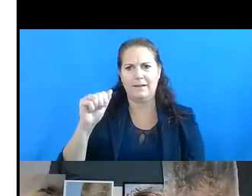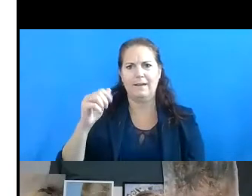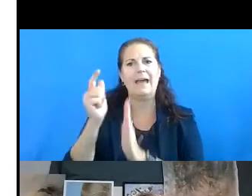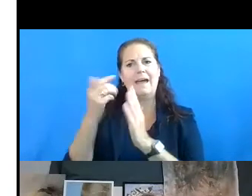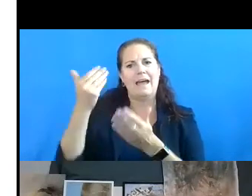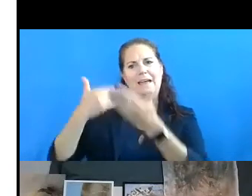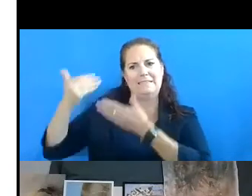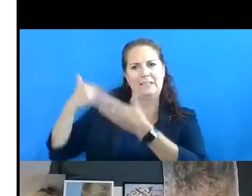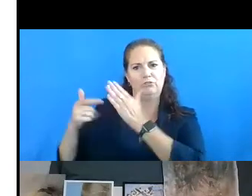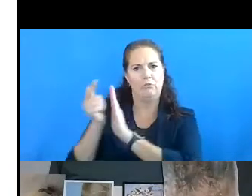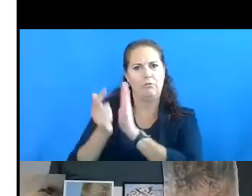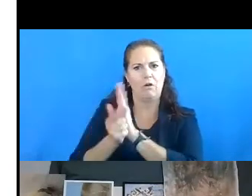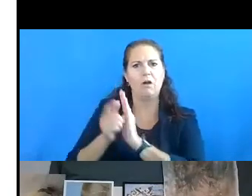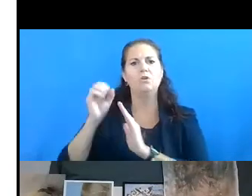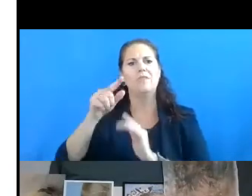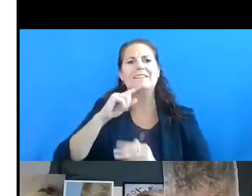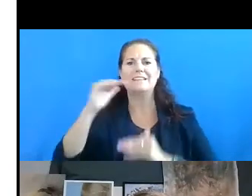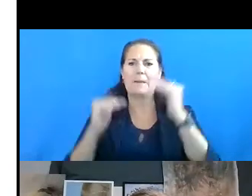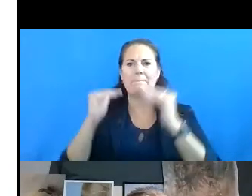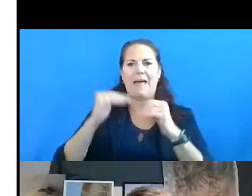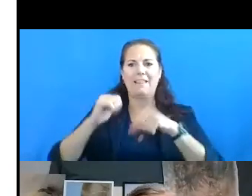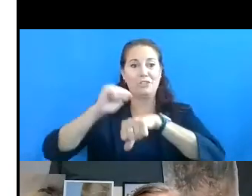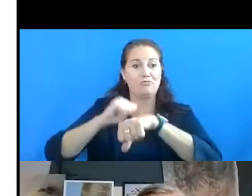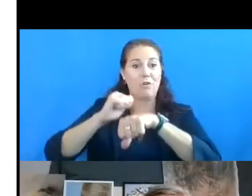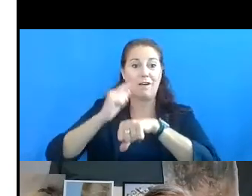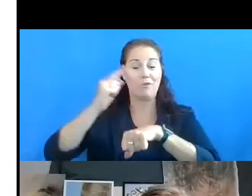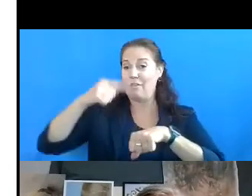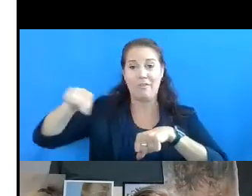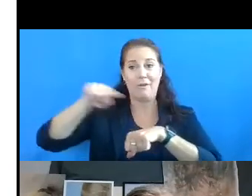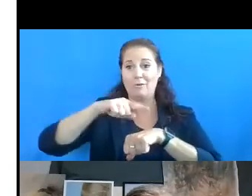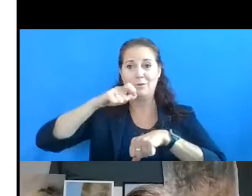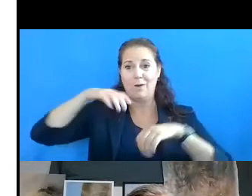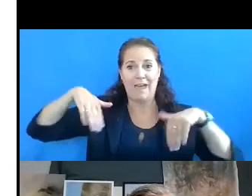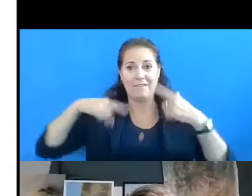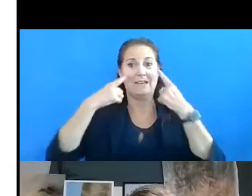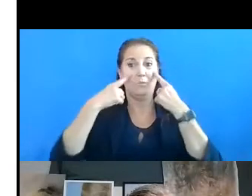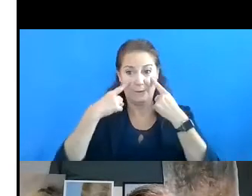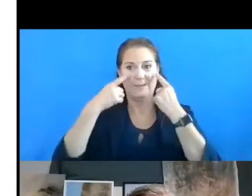So, this is balance rock for those of you who have not been to Haida Gwaii.